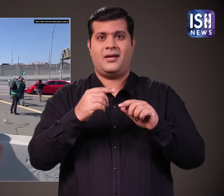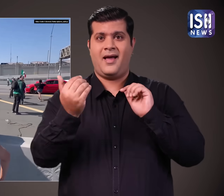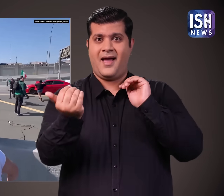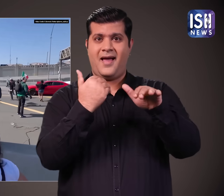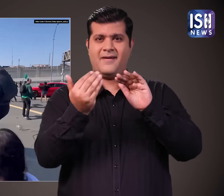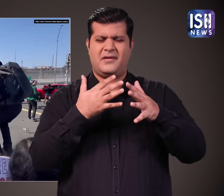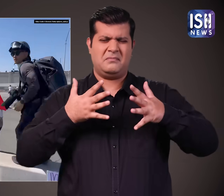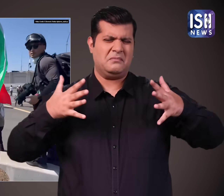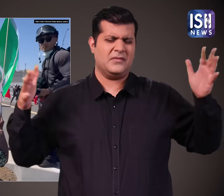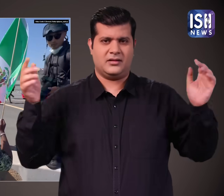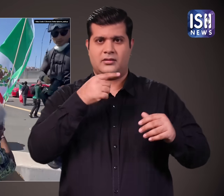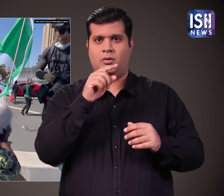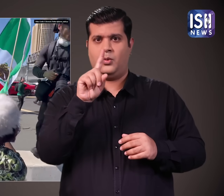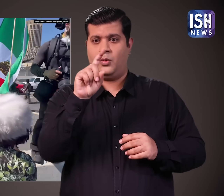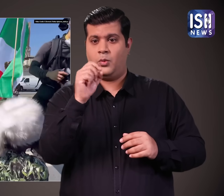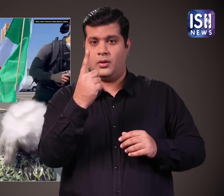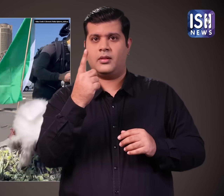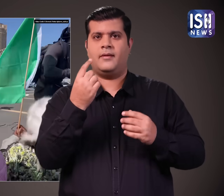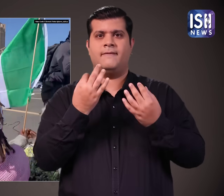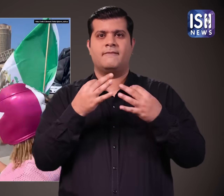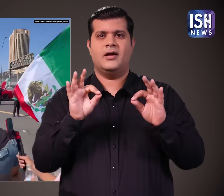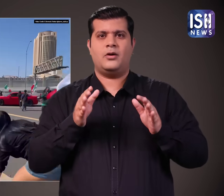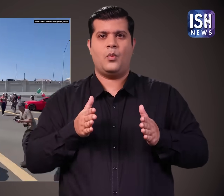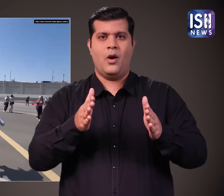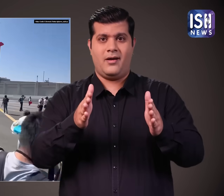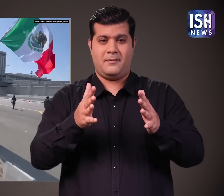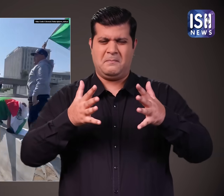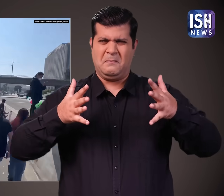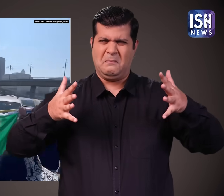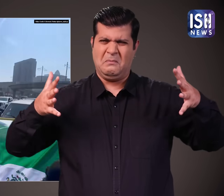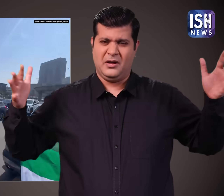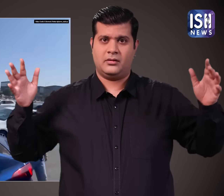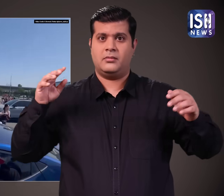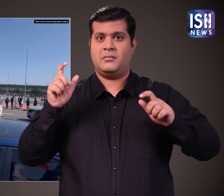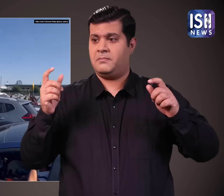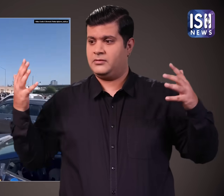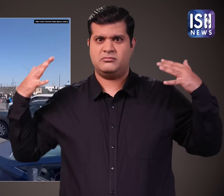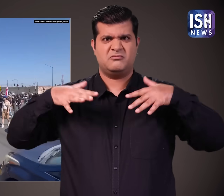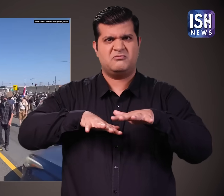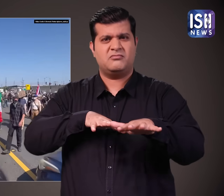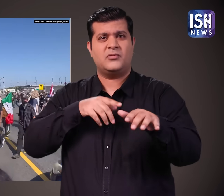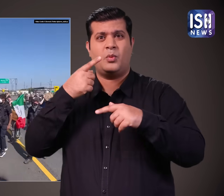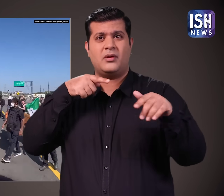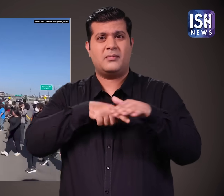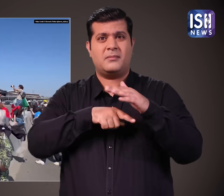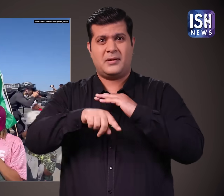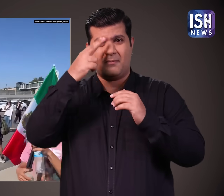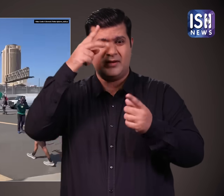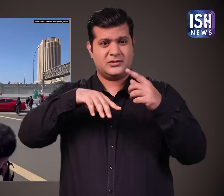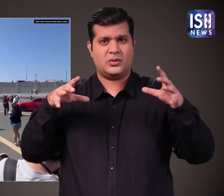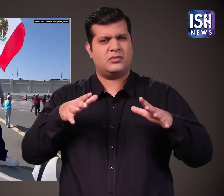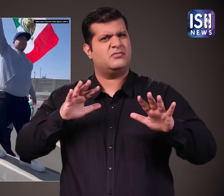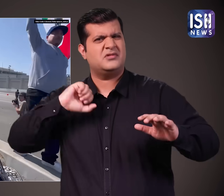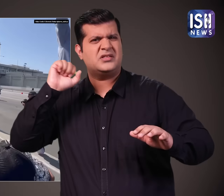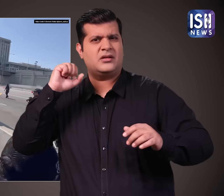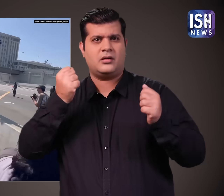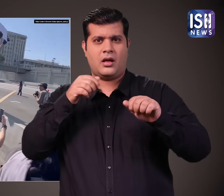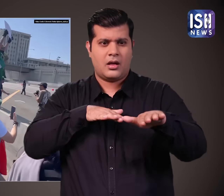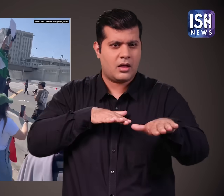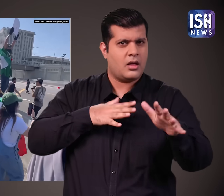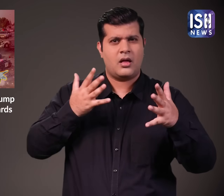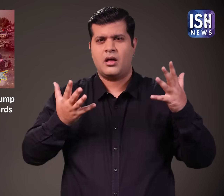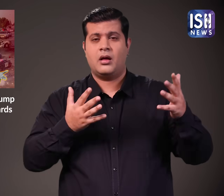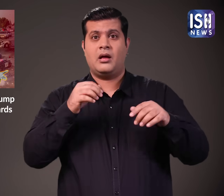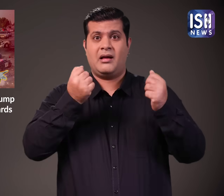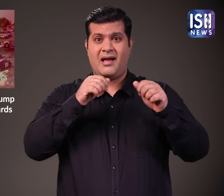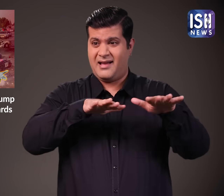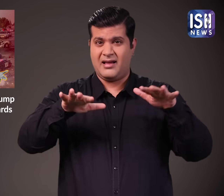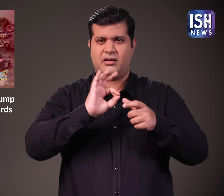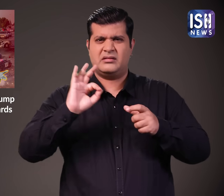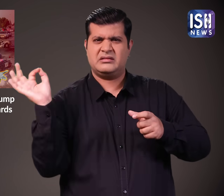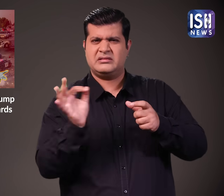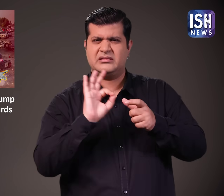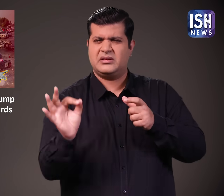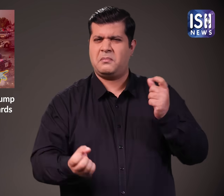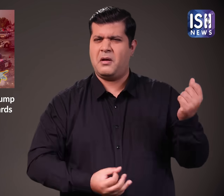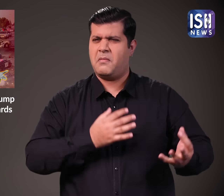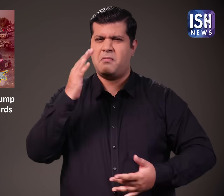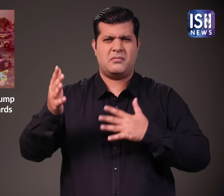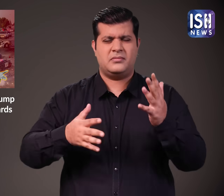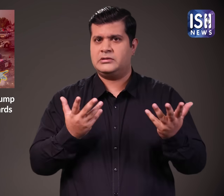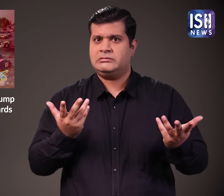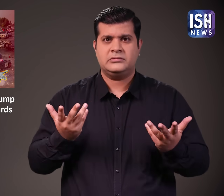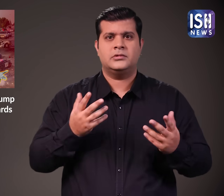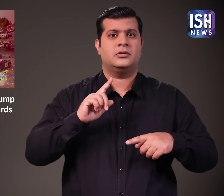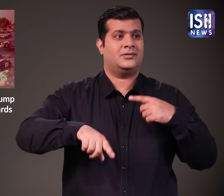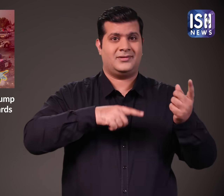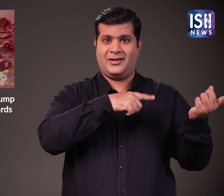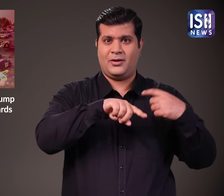Protesters including illegal immigrants blocked the 101 Freeway and set fire to the vehicles.